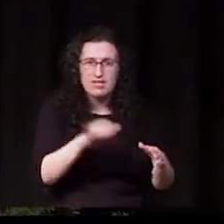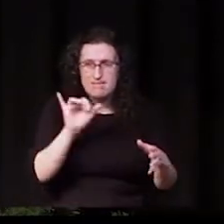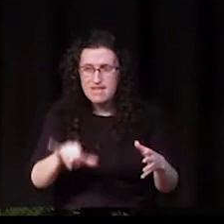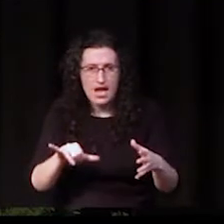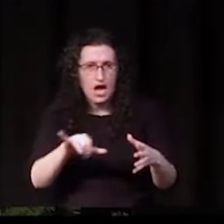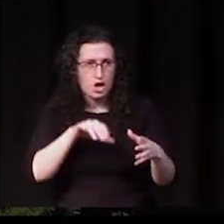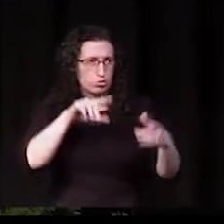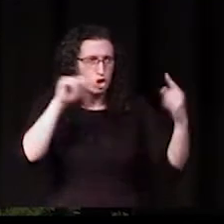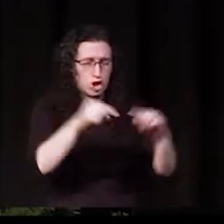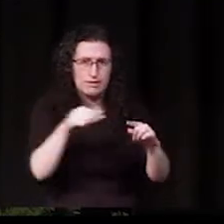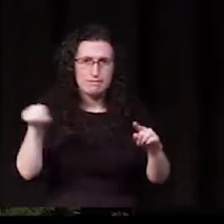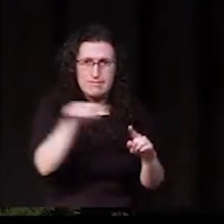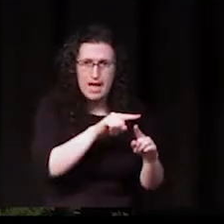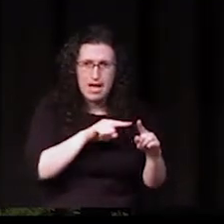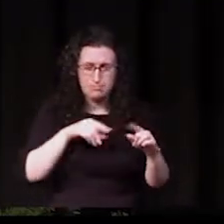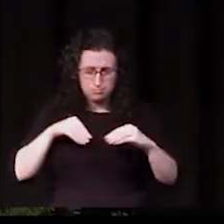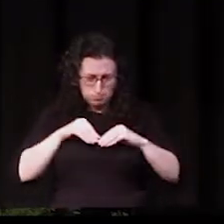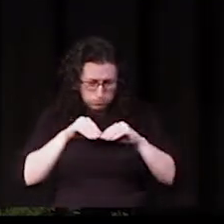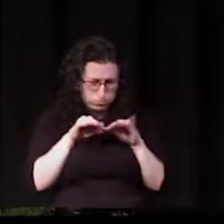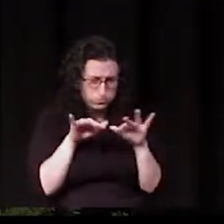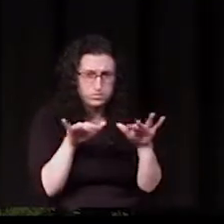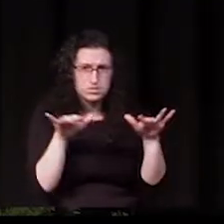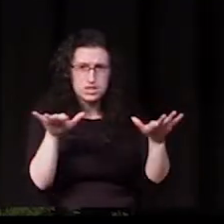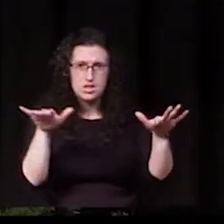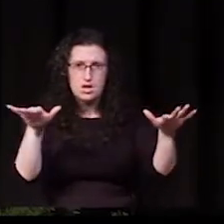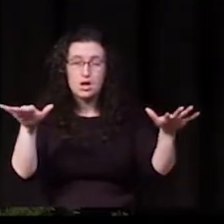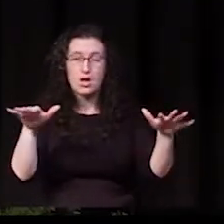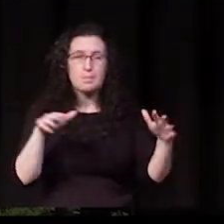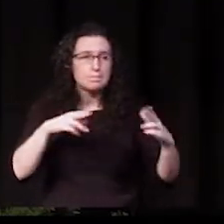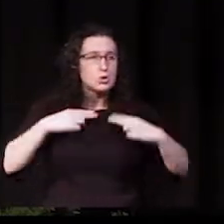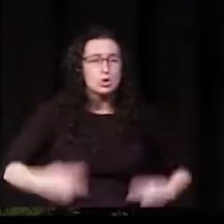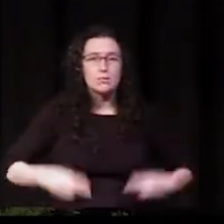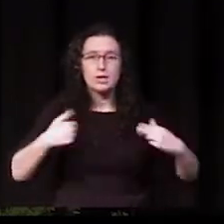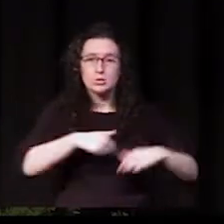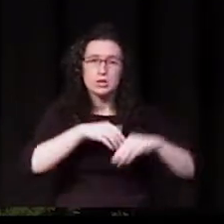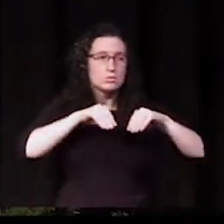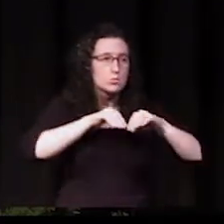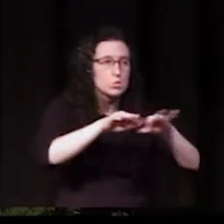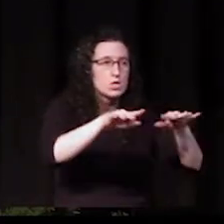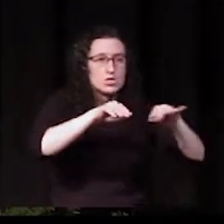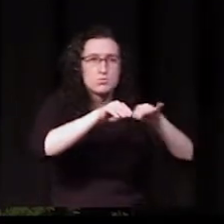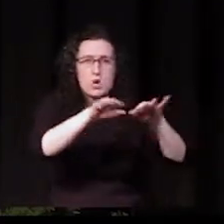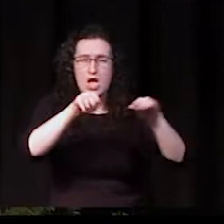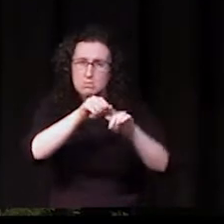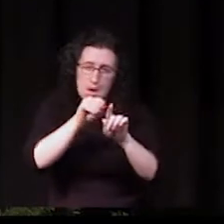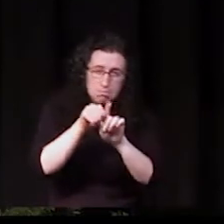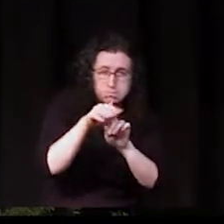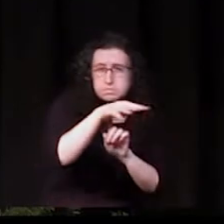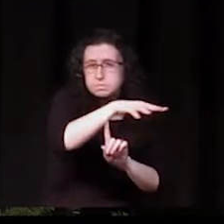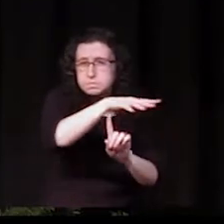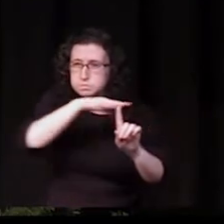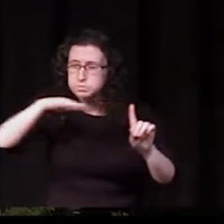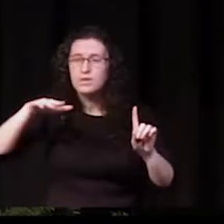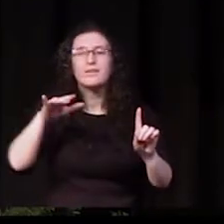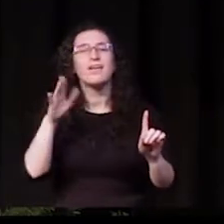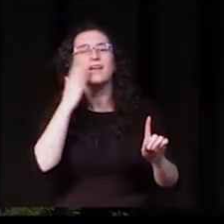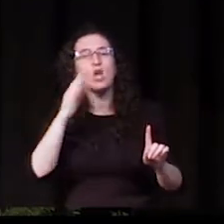I was a part of humanity as we multiplied this across the face of the Earth. In some ways it was like Pig Pen in "Charlie Brown."